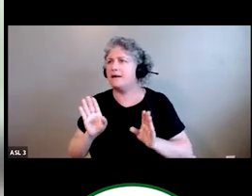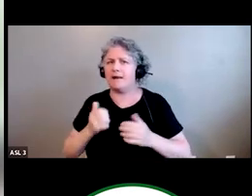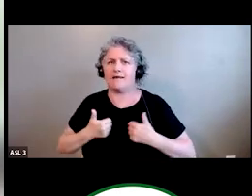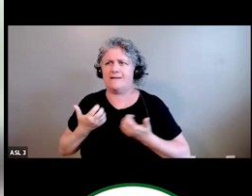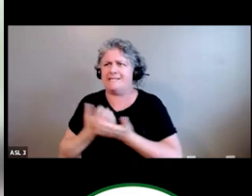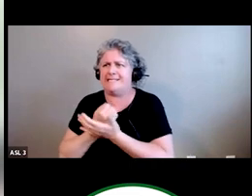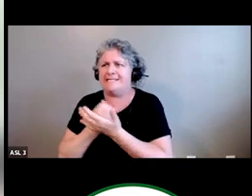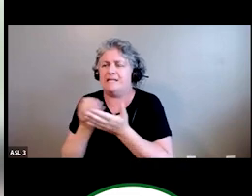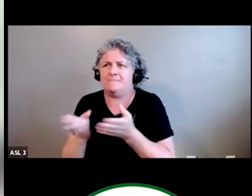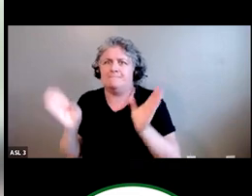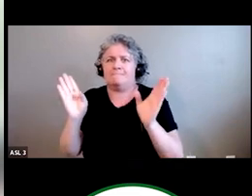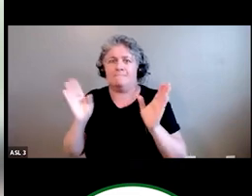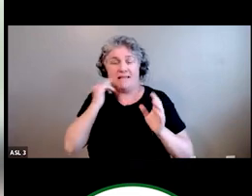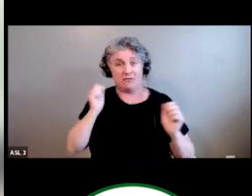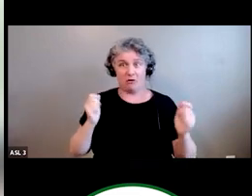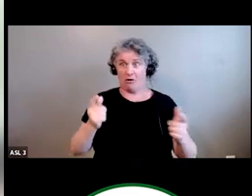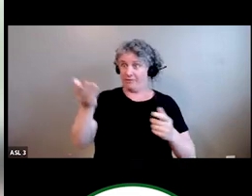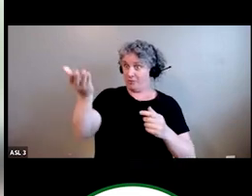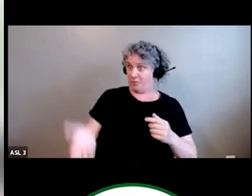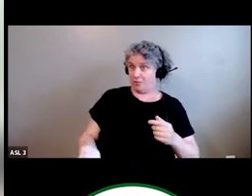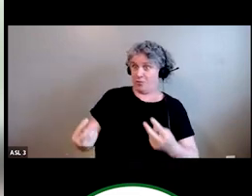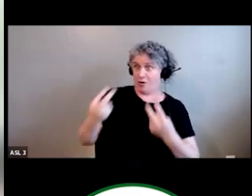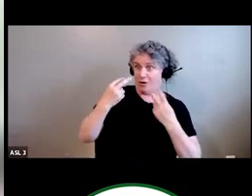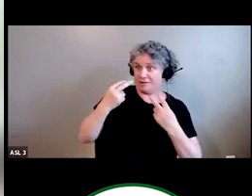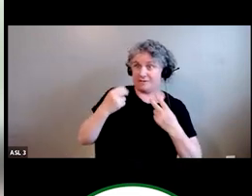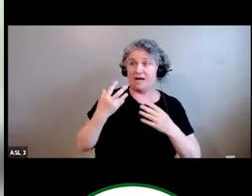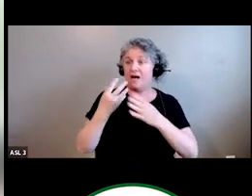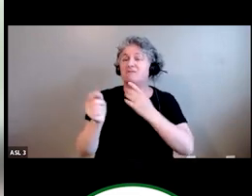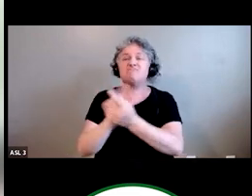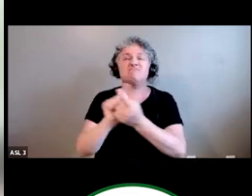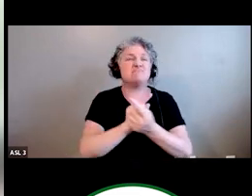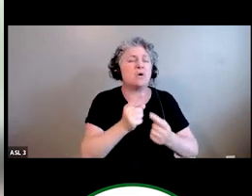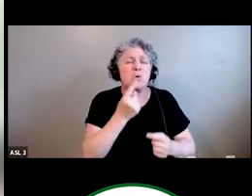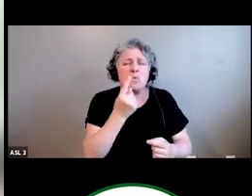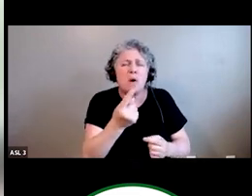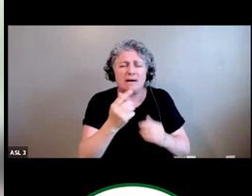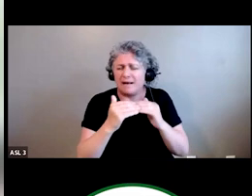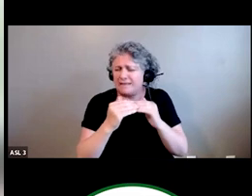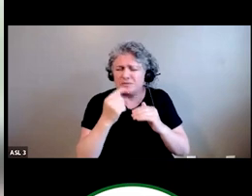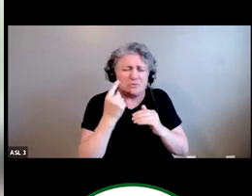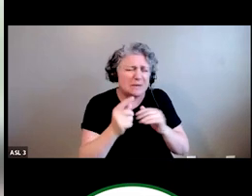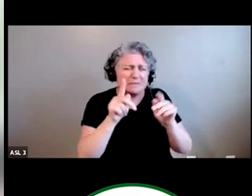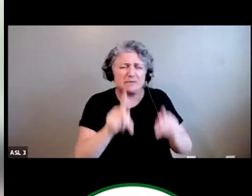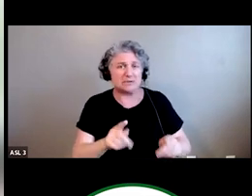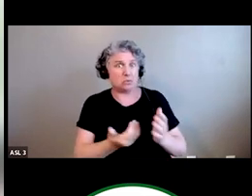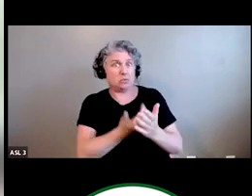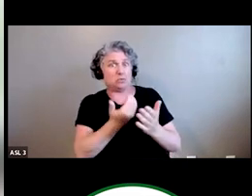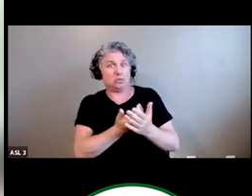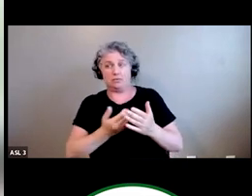had the courage maybe to connect with. Madadeo said psychologically we hesitate to refrain from engaging with people with disabilities